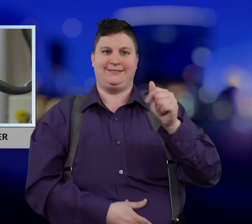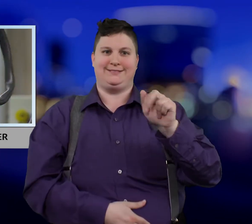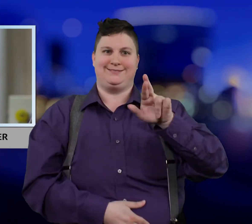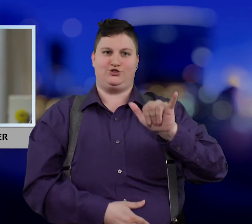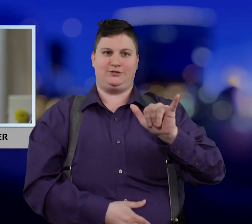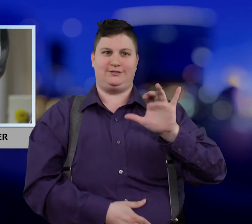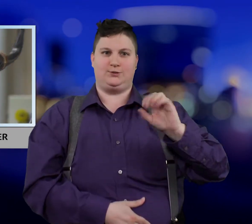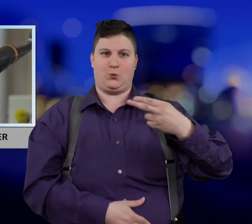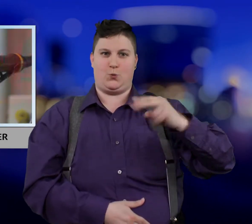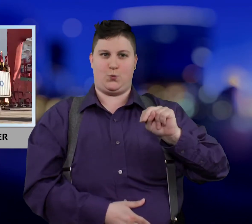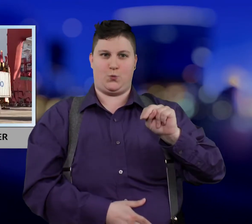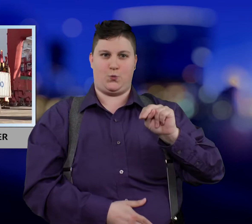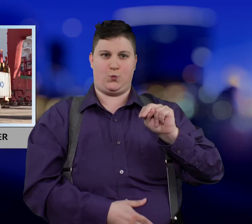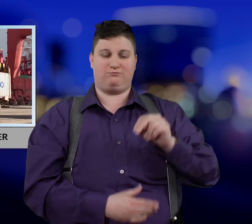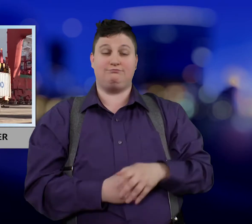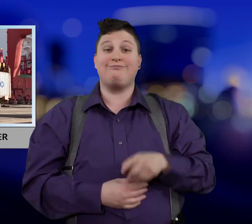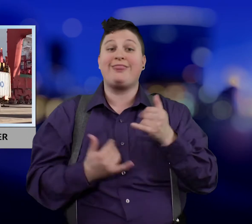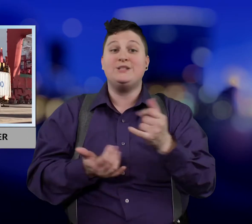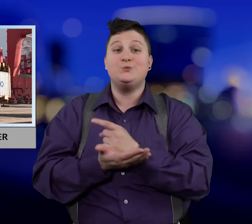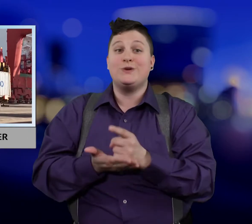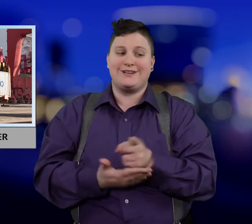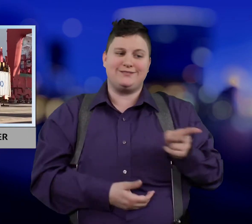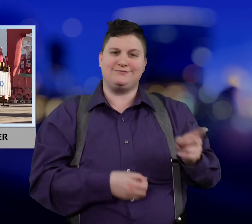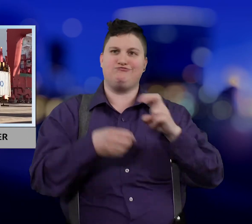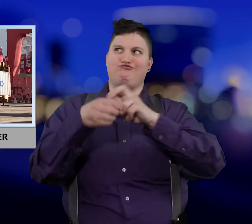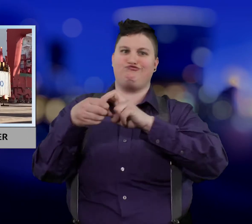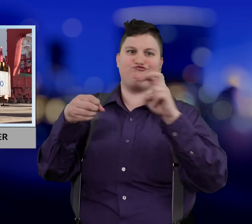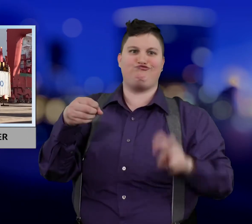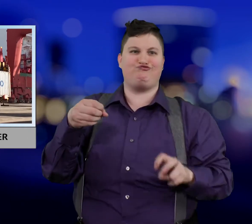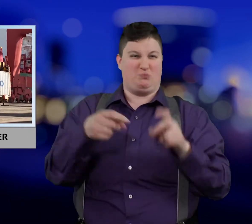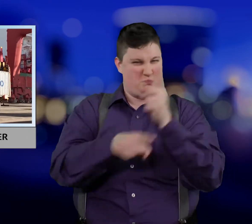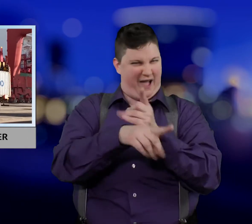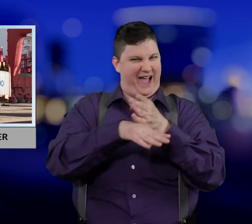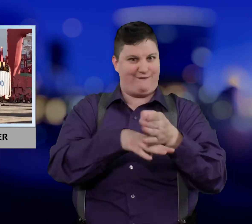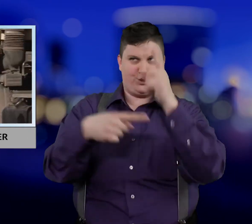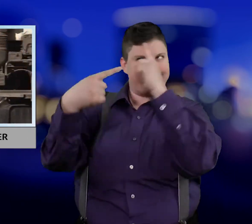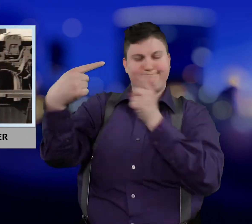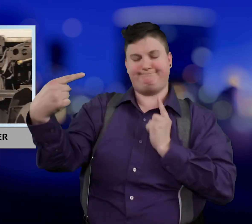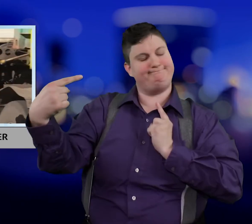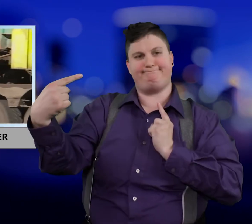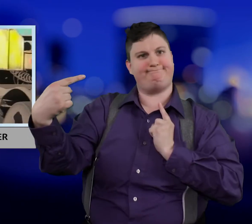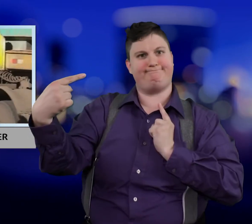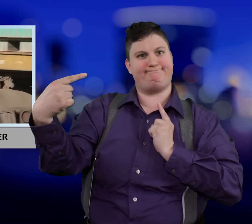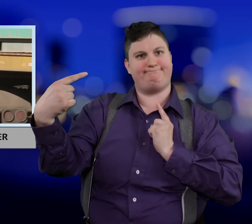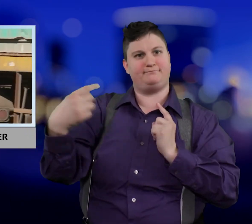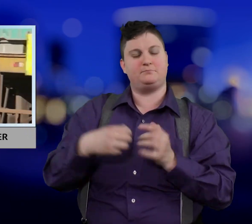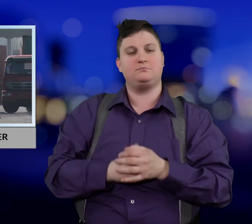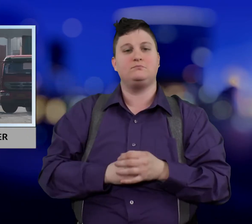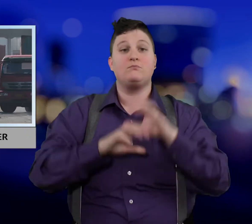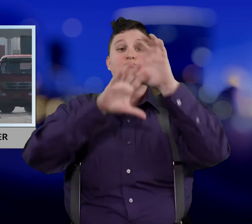Gary Cohen resigned this week in the wake of his disagreement with the plan.